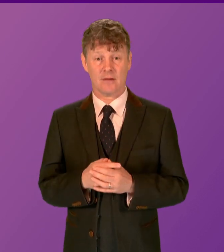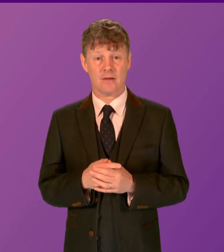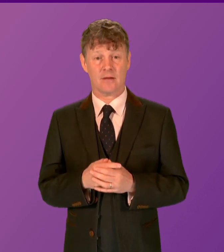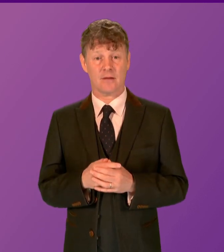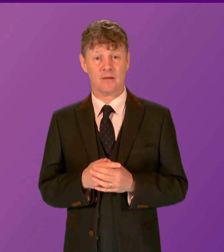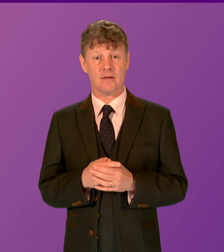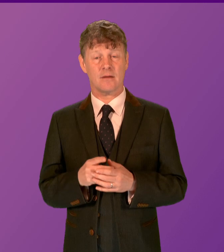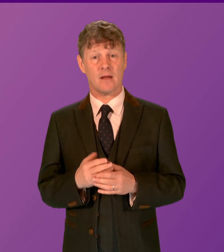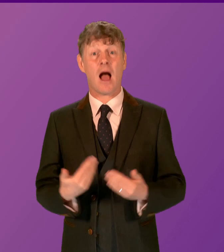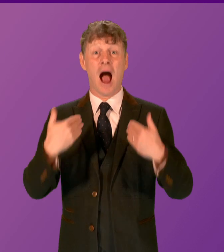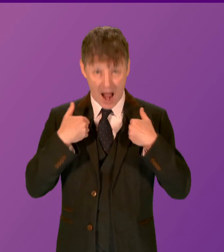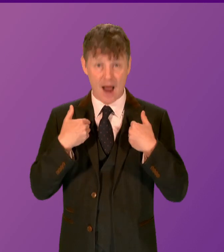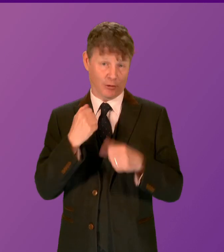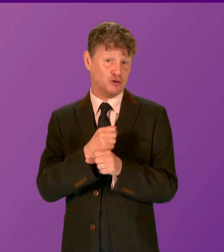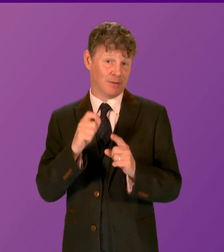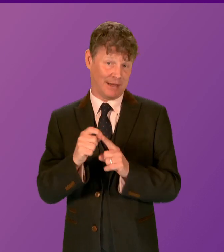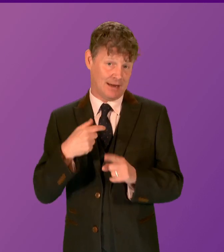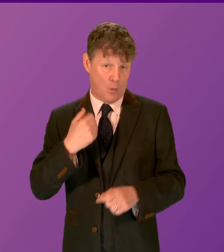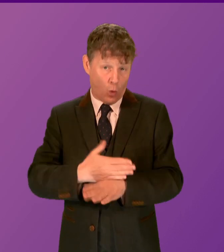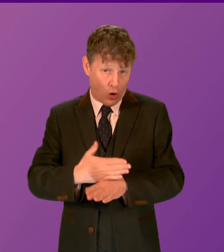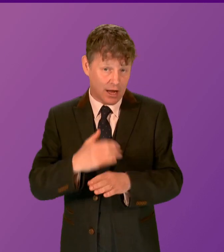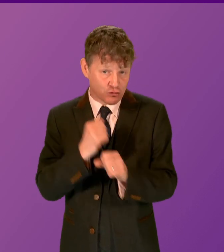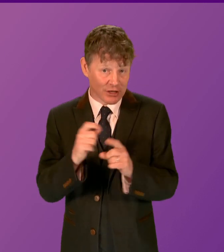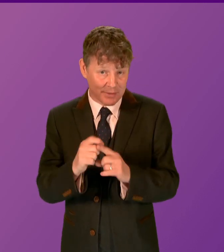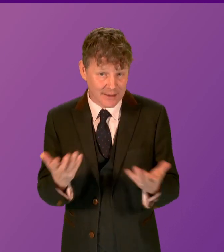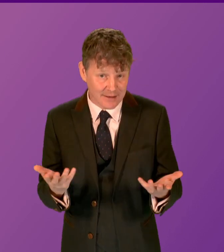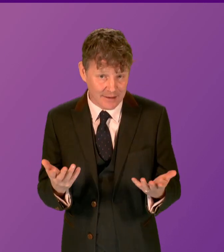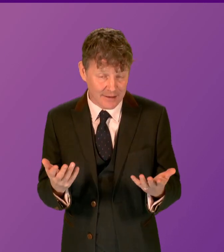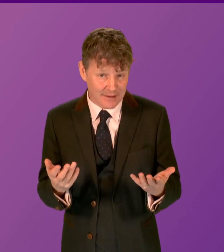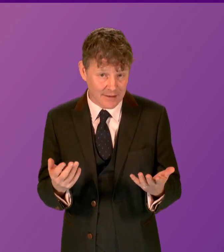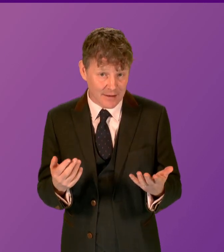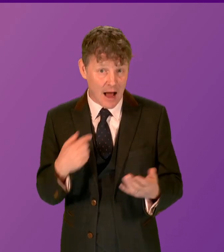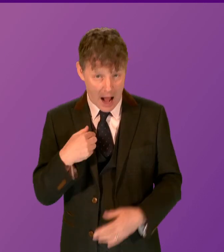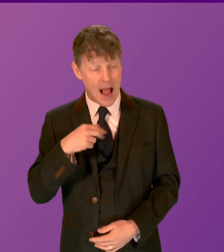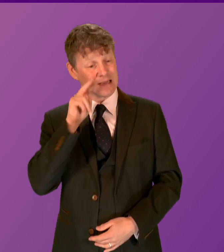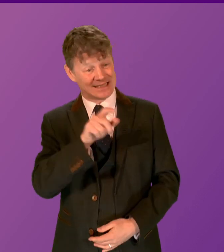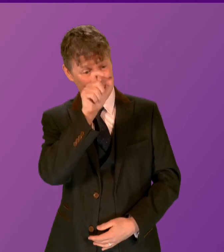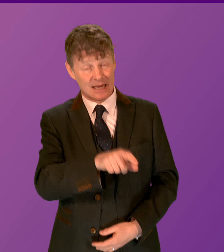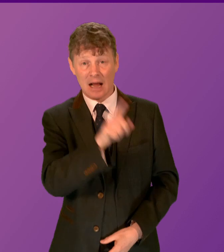As a GP, I see people who cannot wait in the A and E queue any longer.